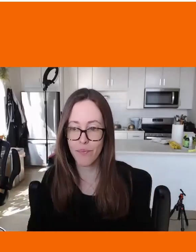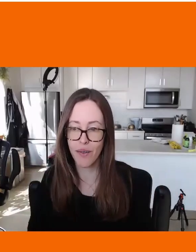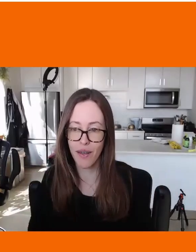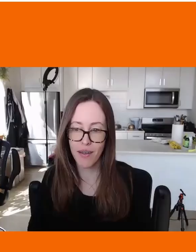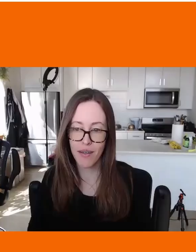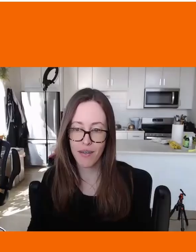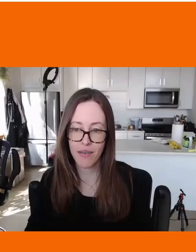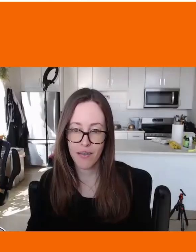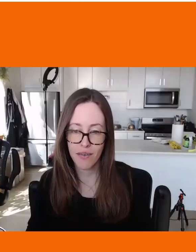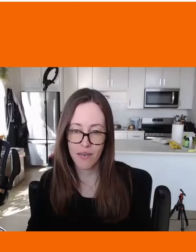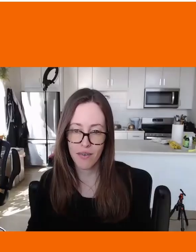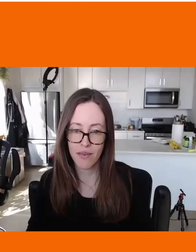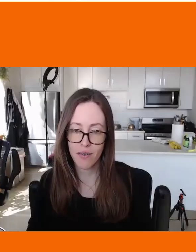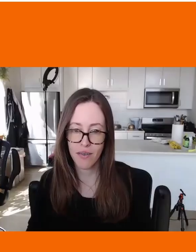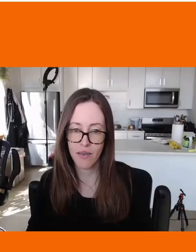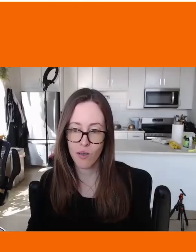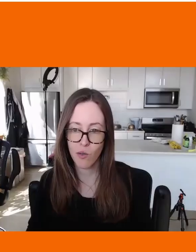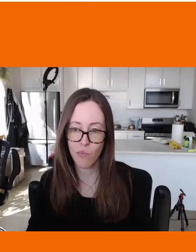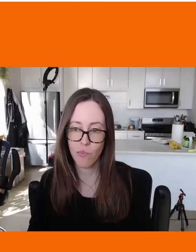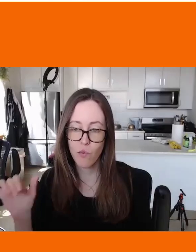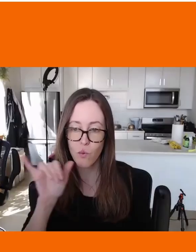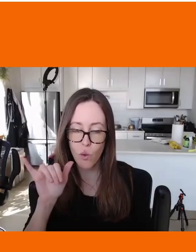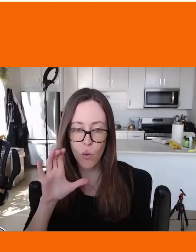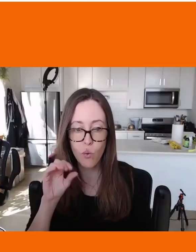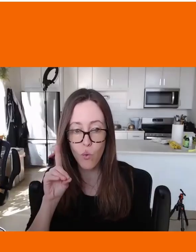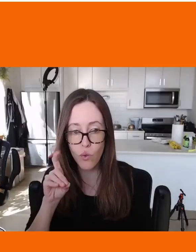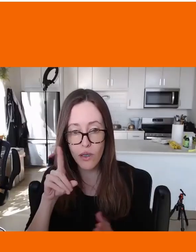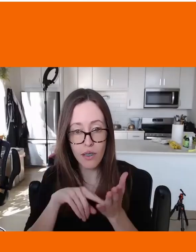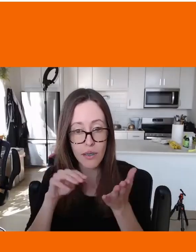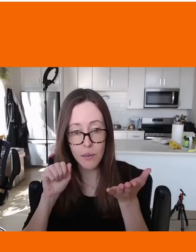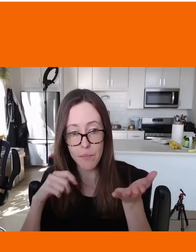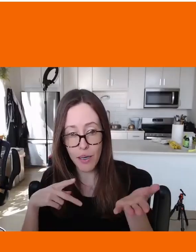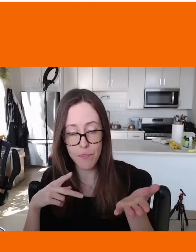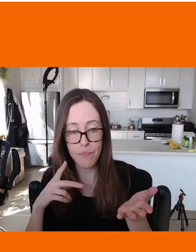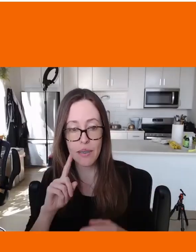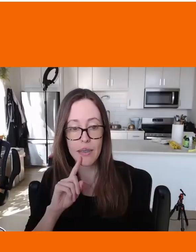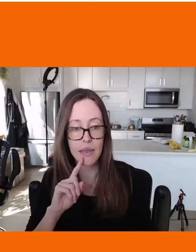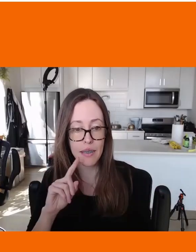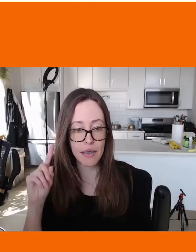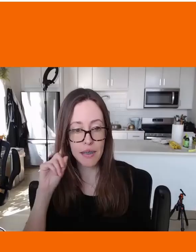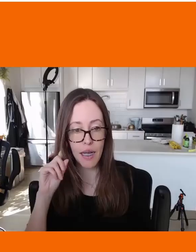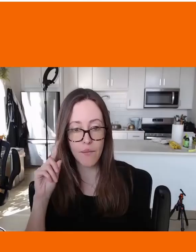how to make better content that people want to watch. I also coded this map,